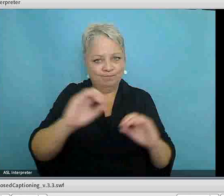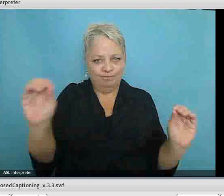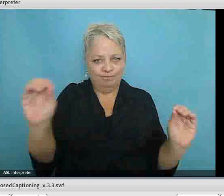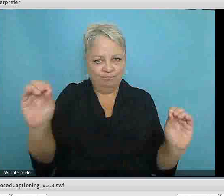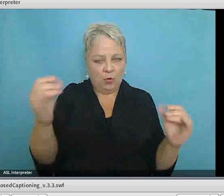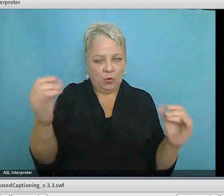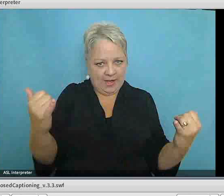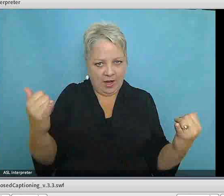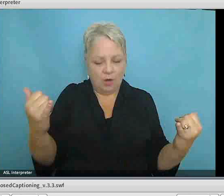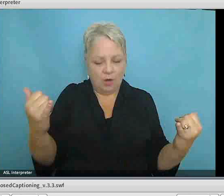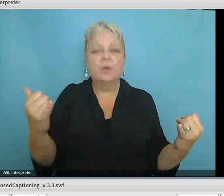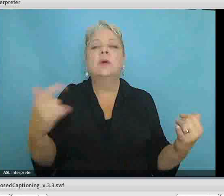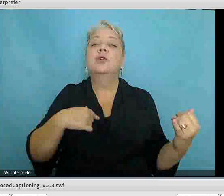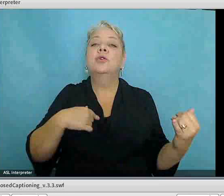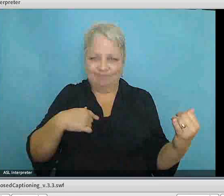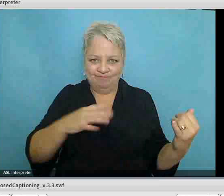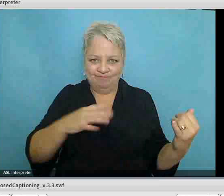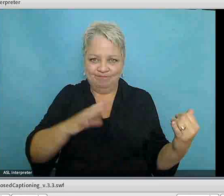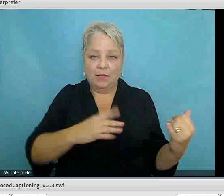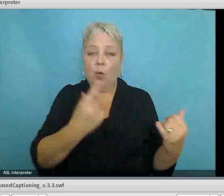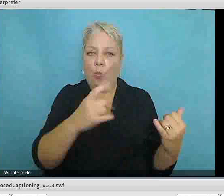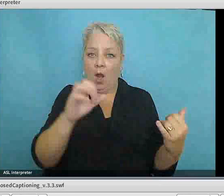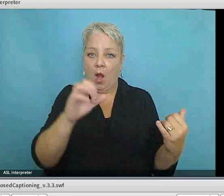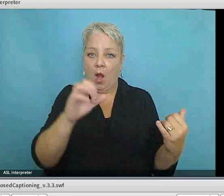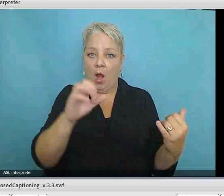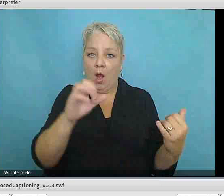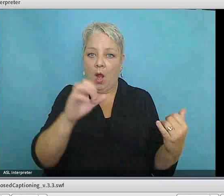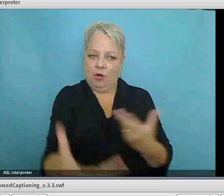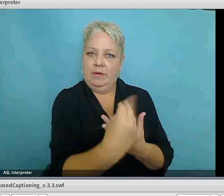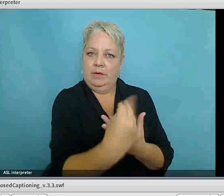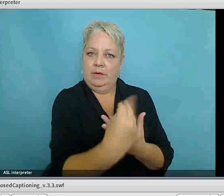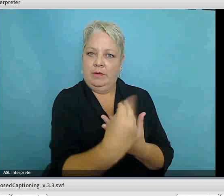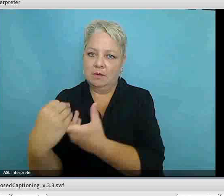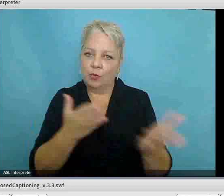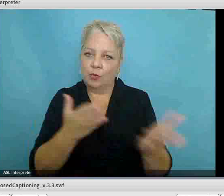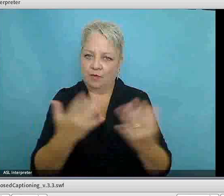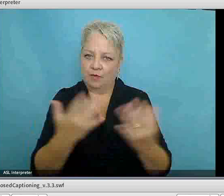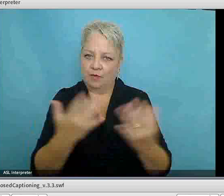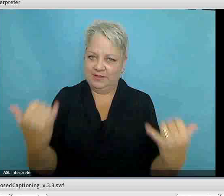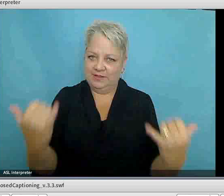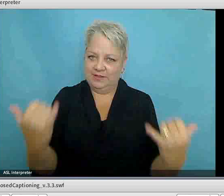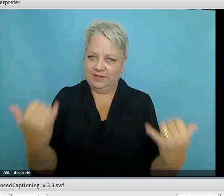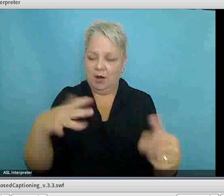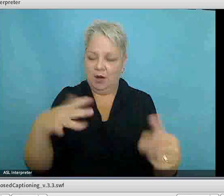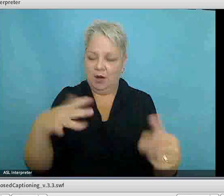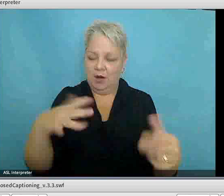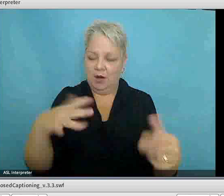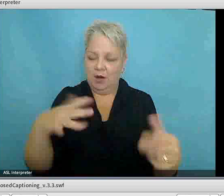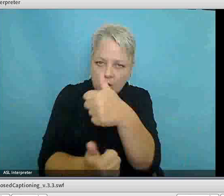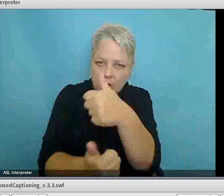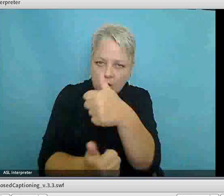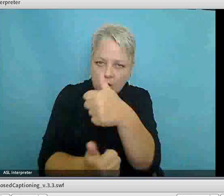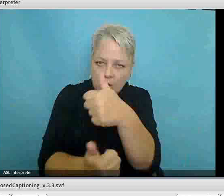So we are able to bring these services into the One Care covered services.